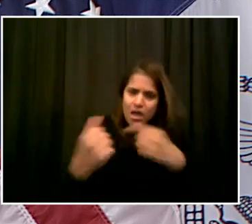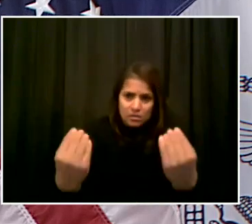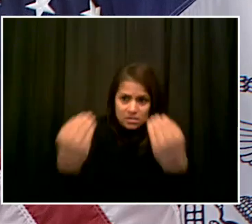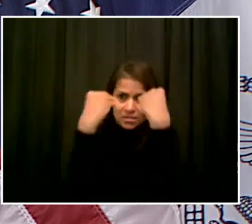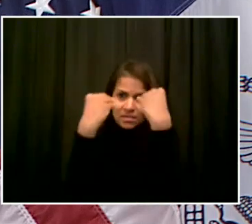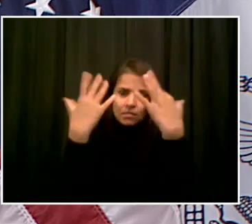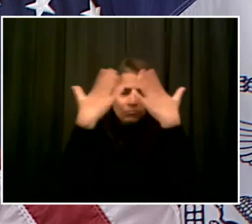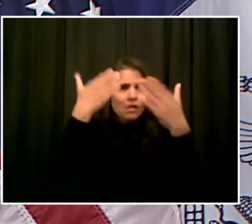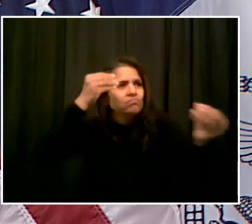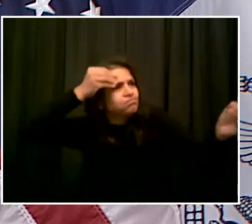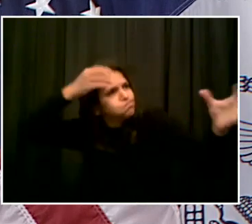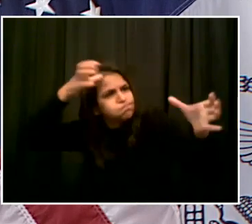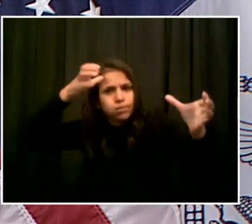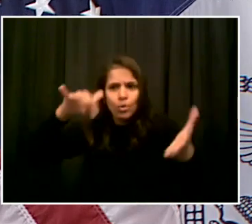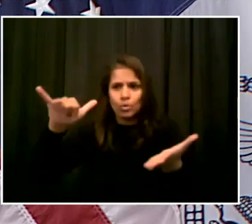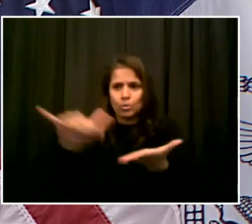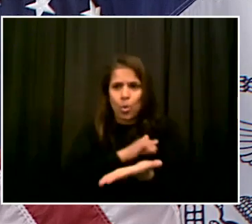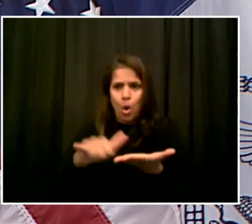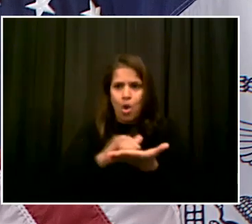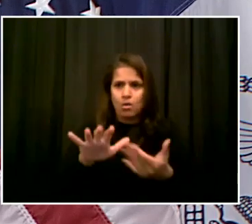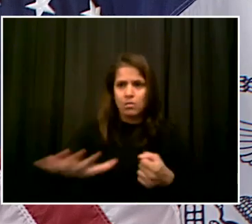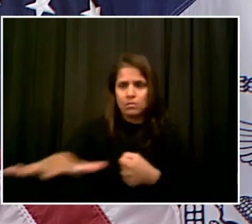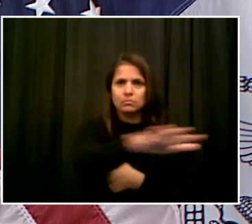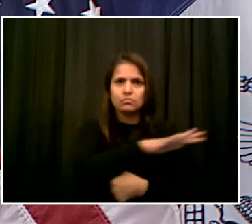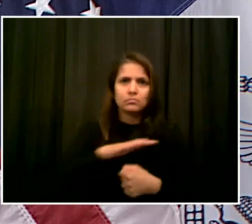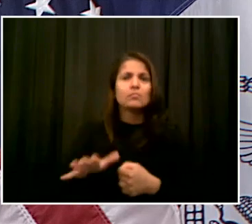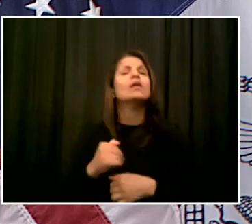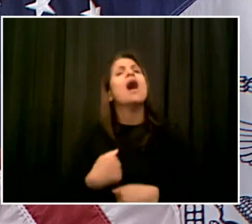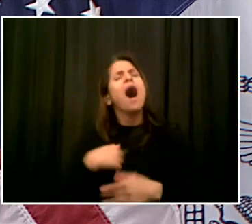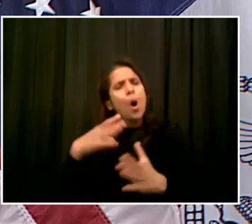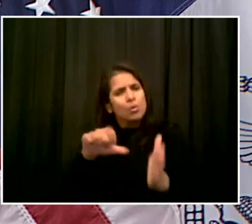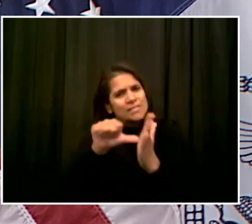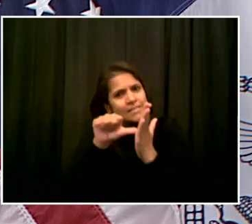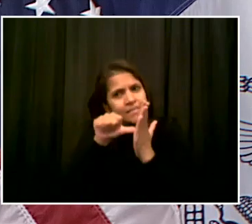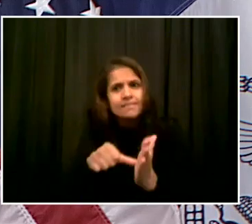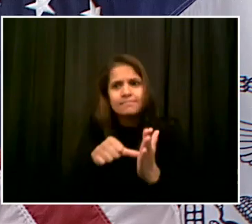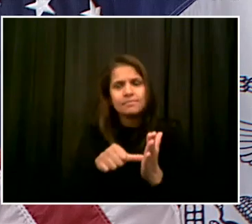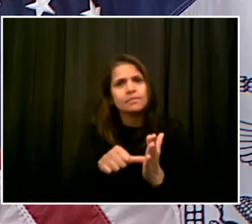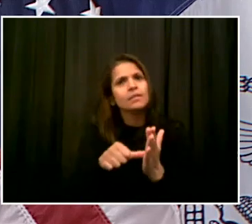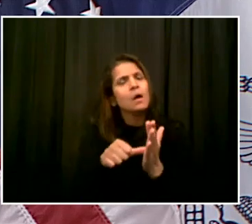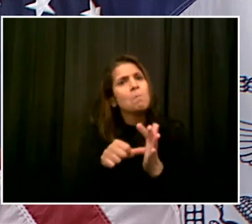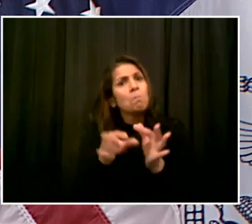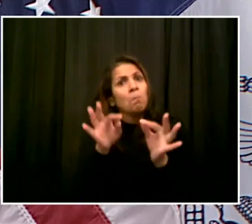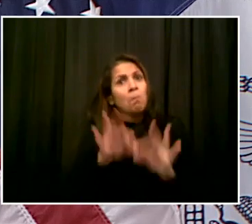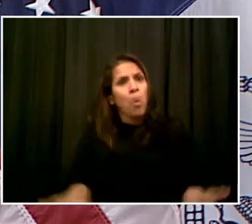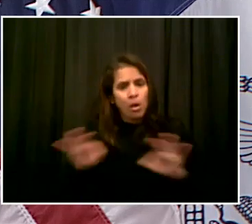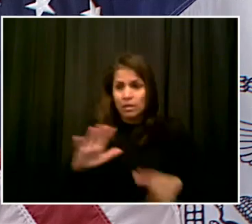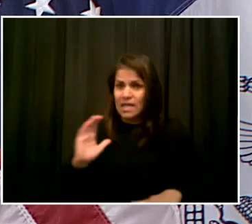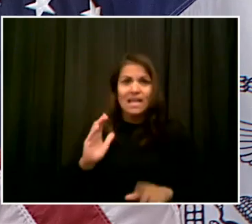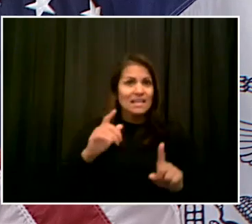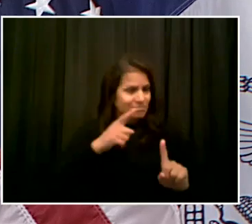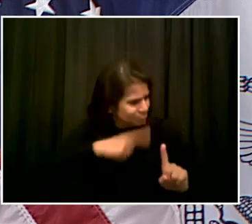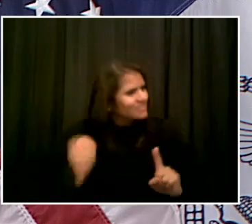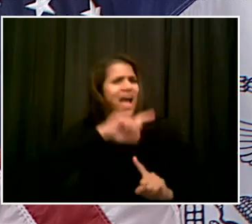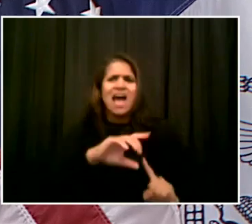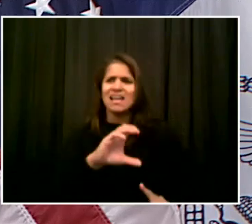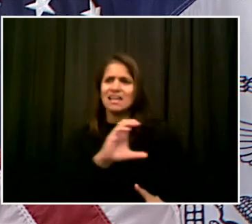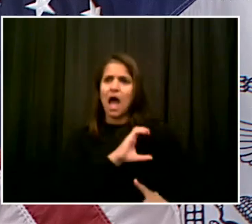WAY. SOME ARE ALL HUMAN BEINGS AND G DOINITEL WL BECAUSE THEY